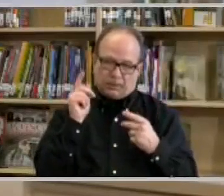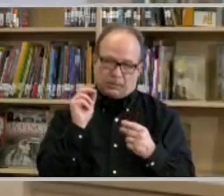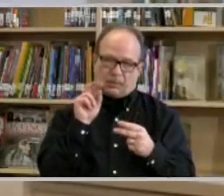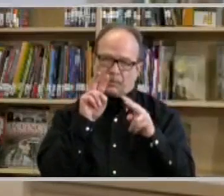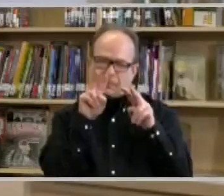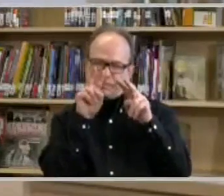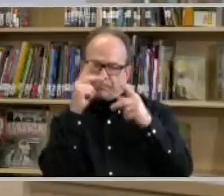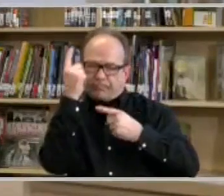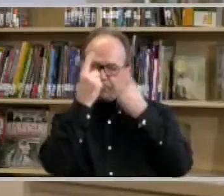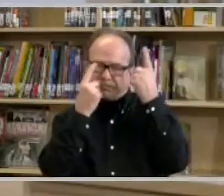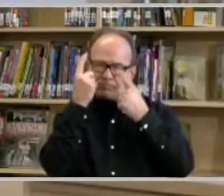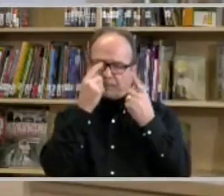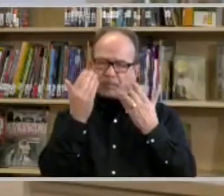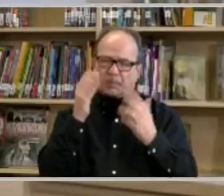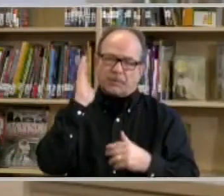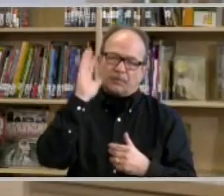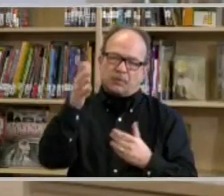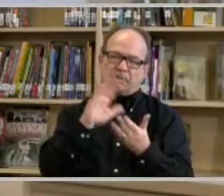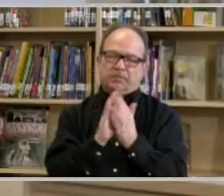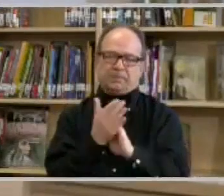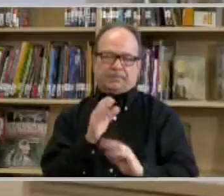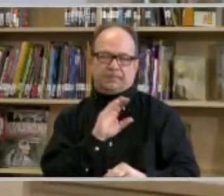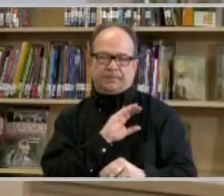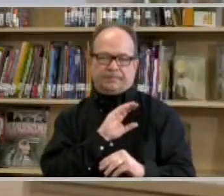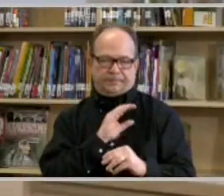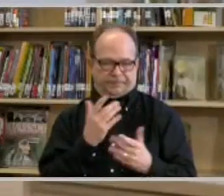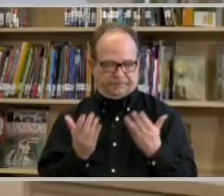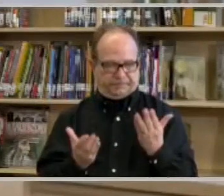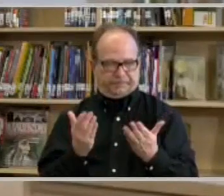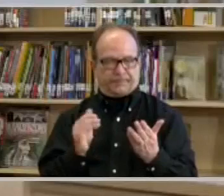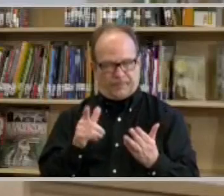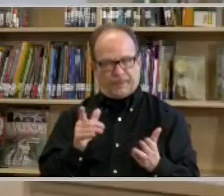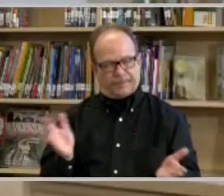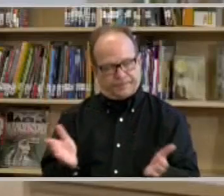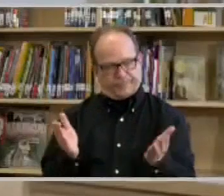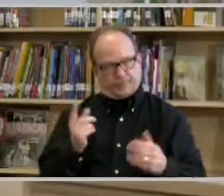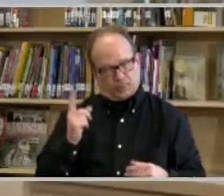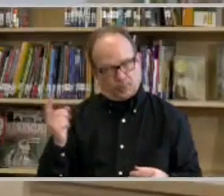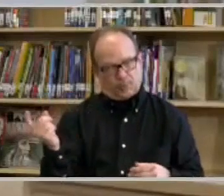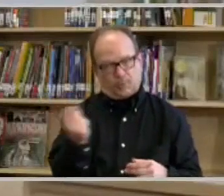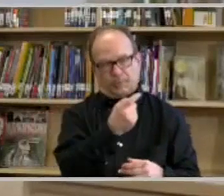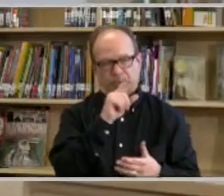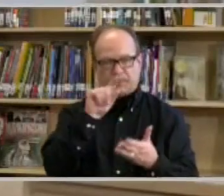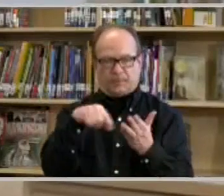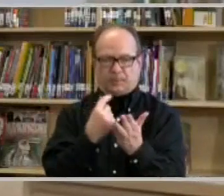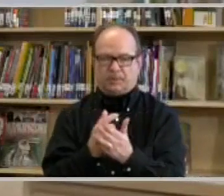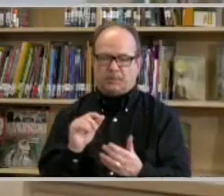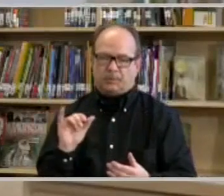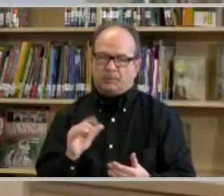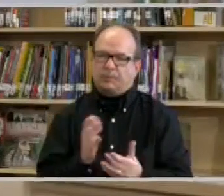AGE SO THAT THEY CAN START MAKING DECISIONS TO BE ON A PATH